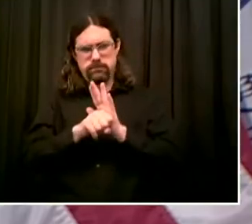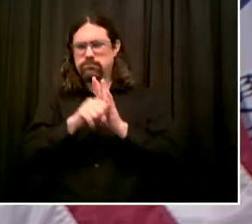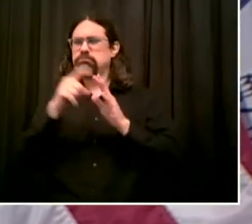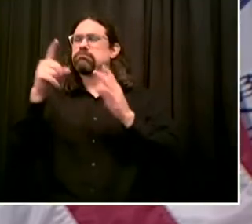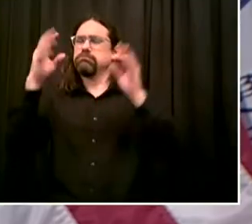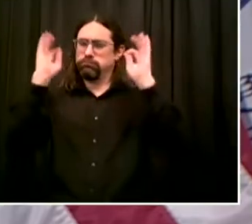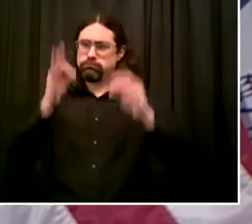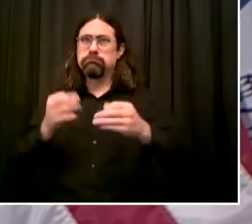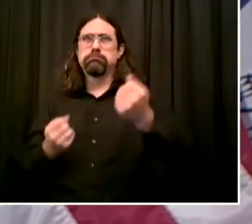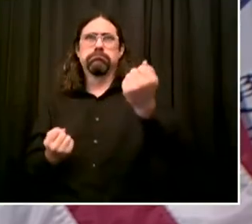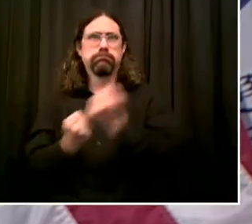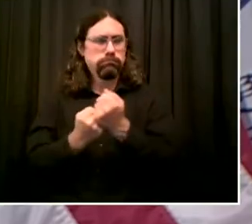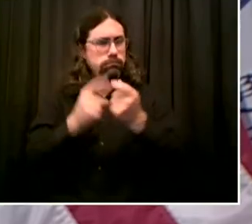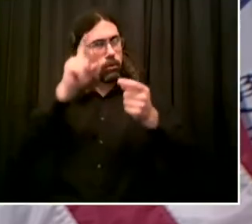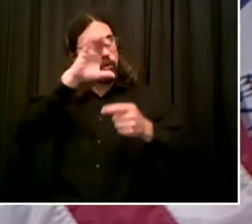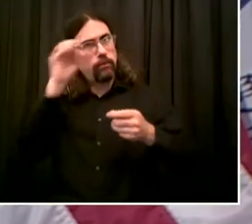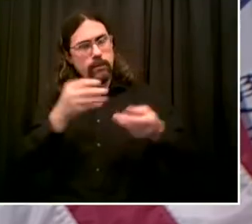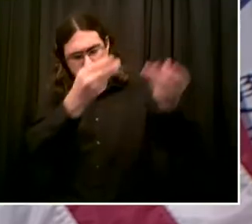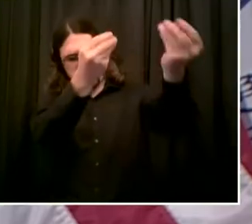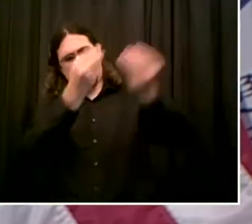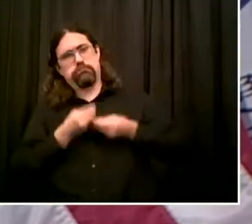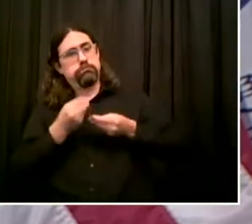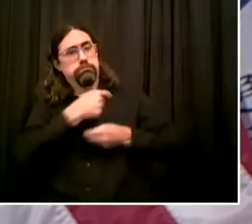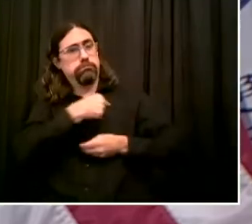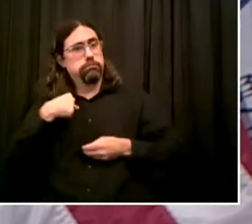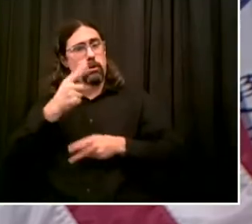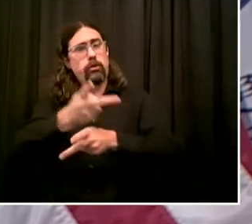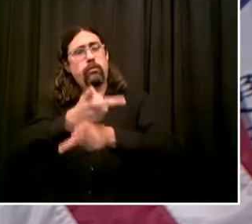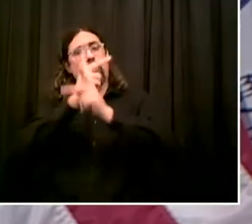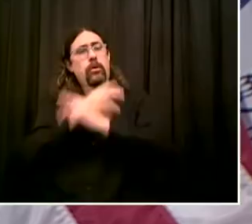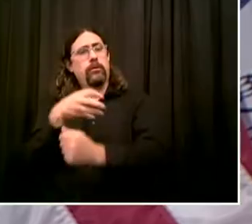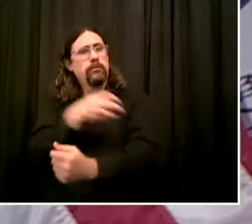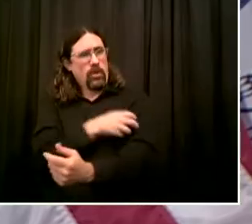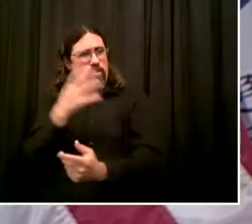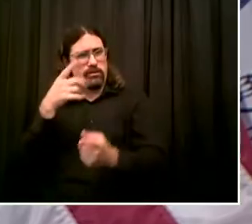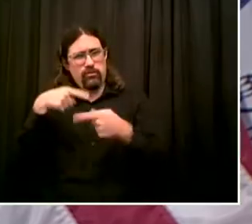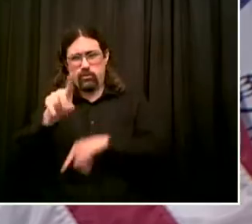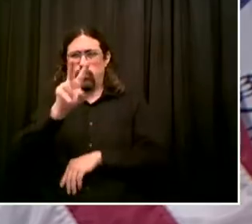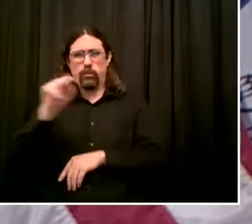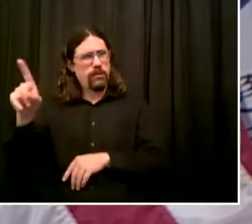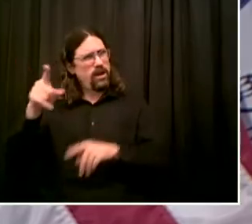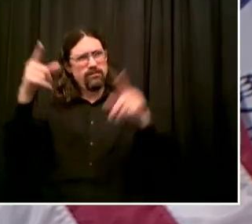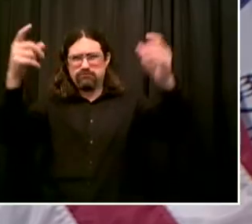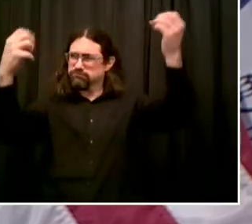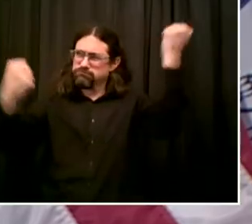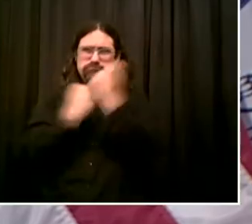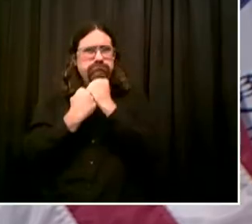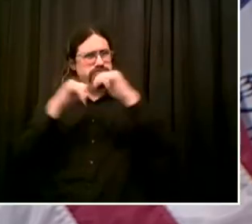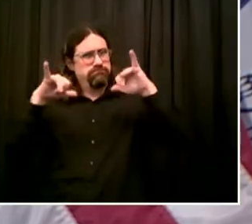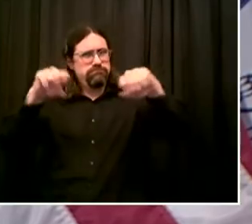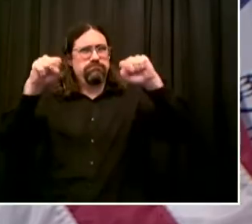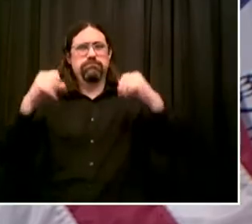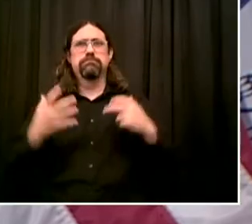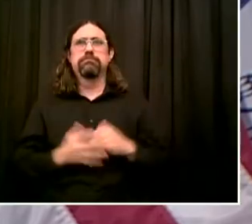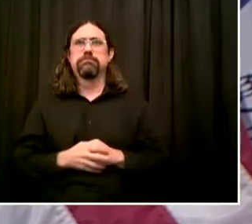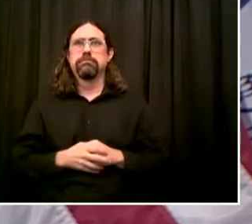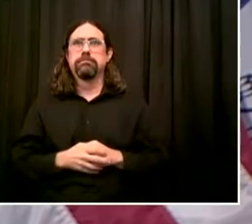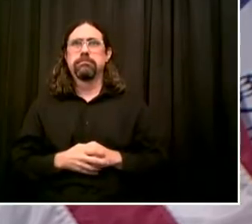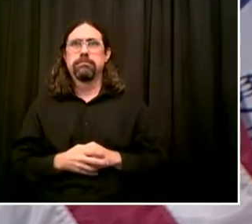YEARS, JUDICIOUSLY, TO HELP COME BACK i0GIFROM 9/11.